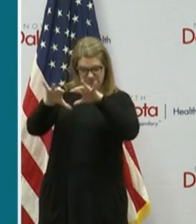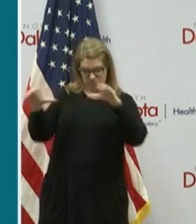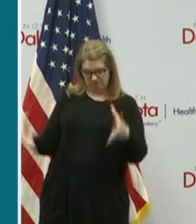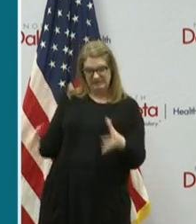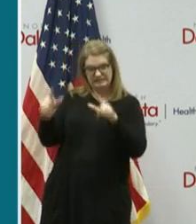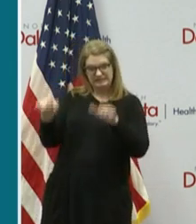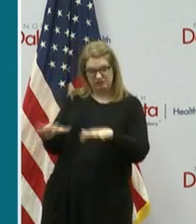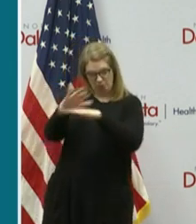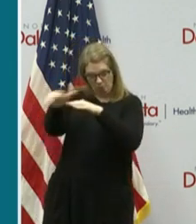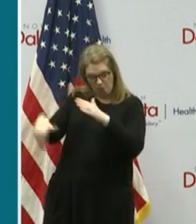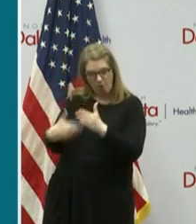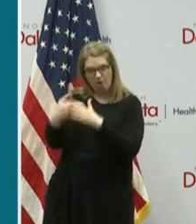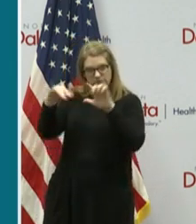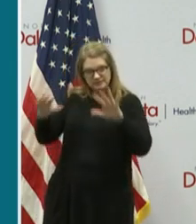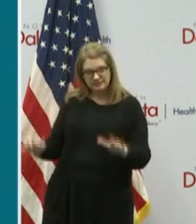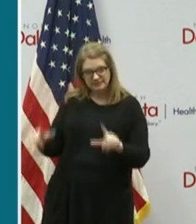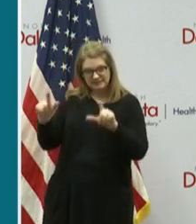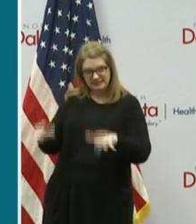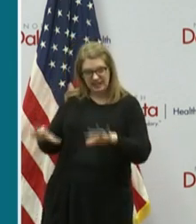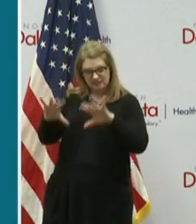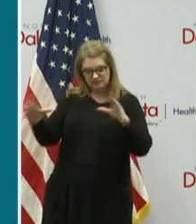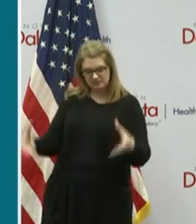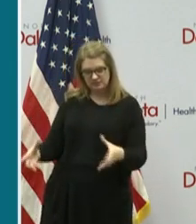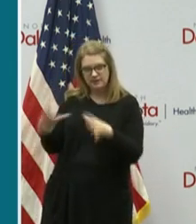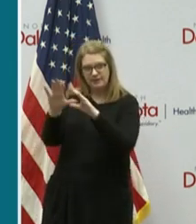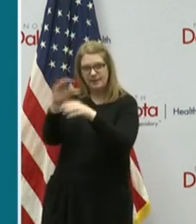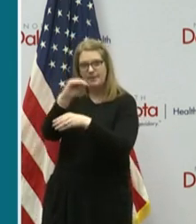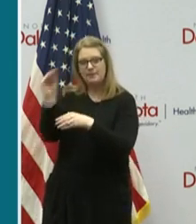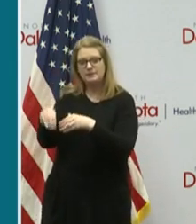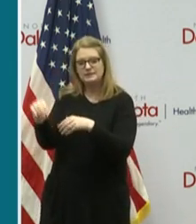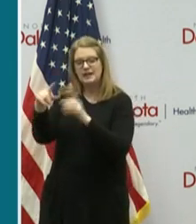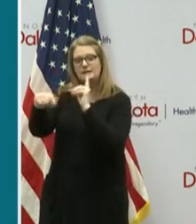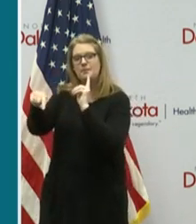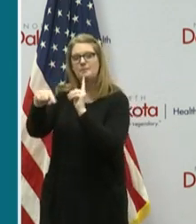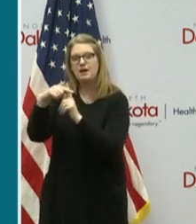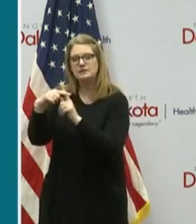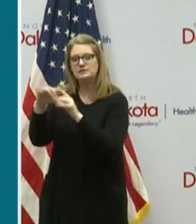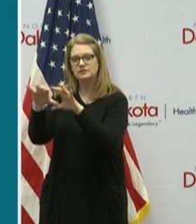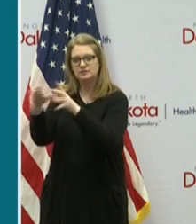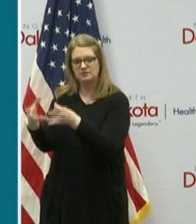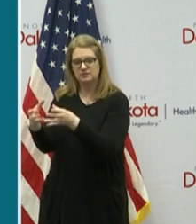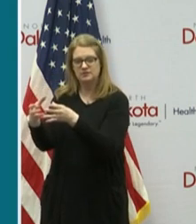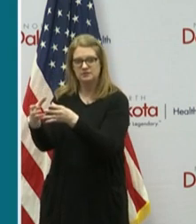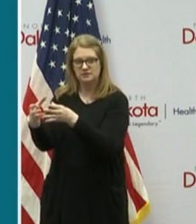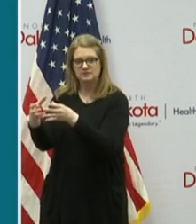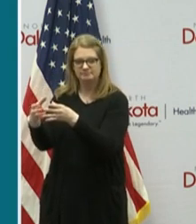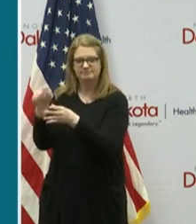TRENDING DOWN. IT ALSO LOWERS THE ACCUMULATIVE SINCE THE VERY BEGINNING SINCE